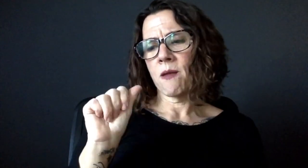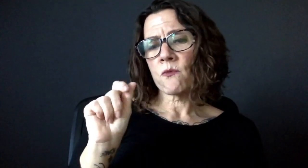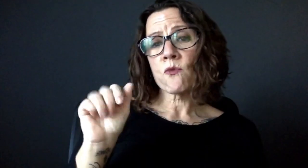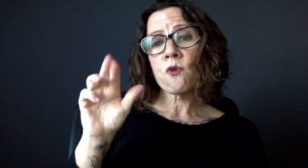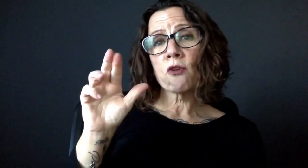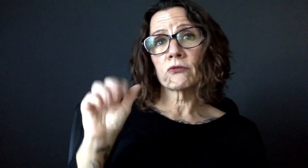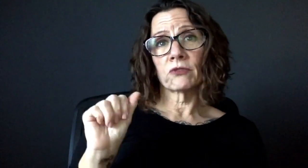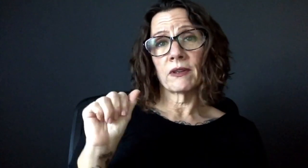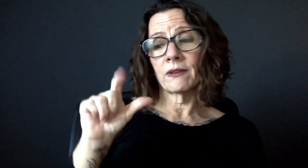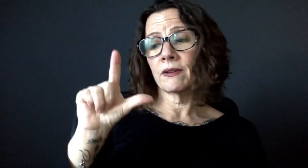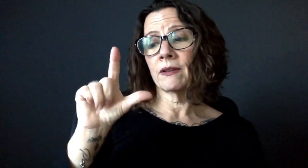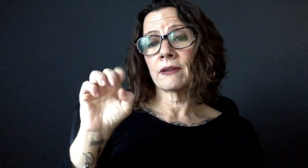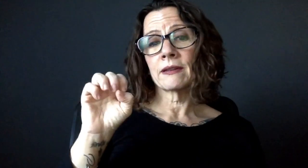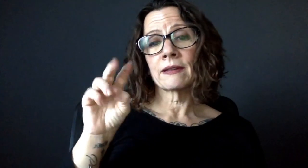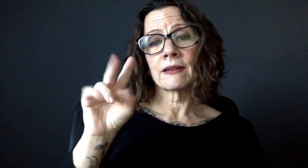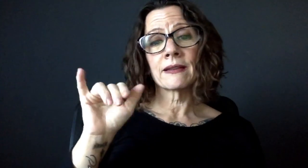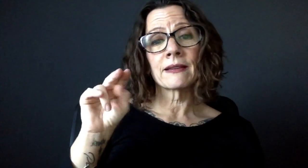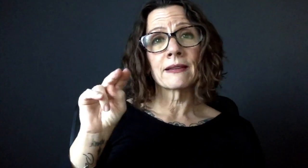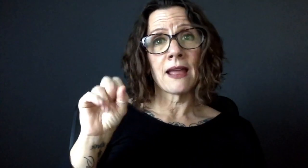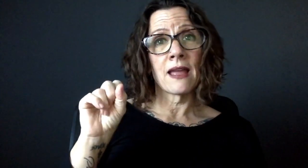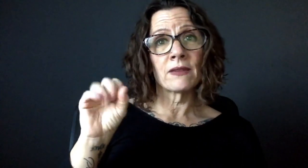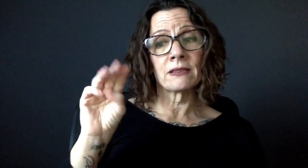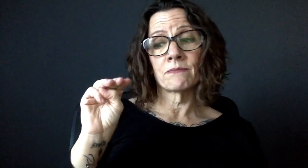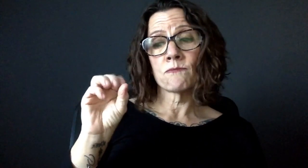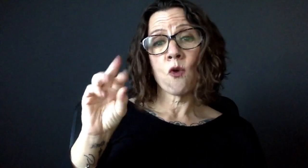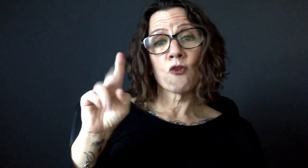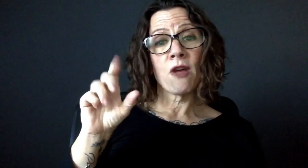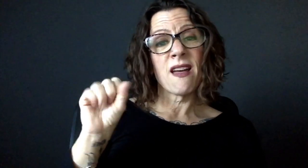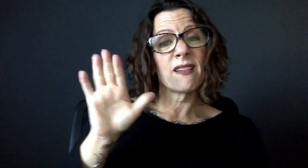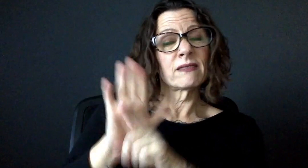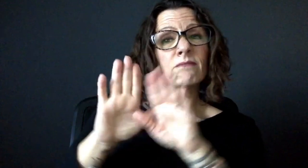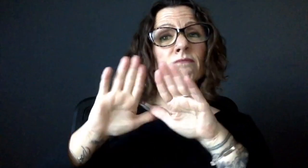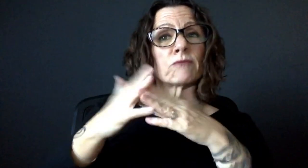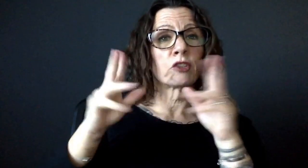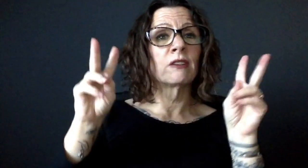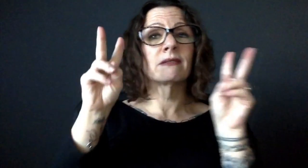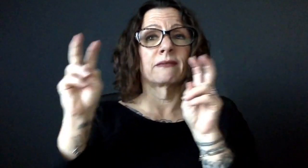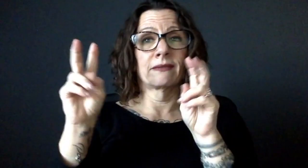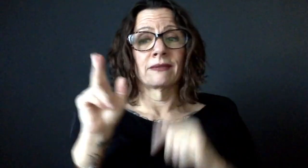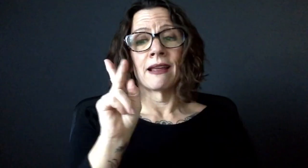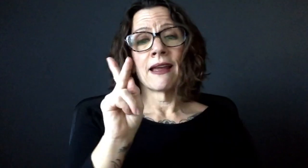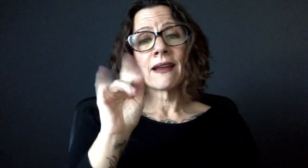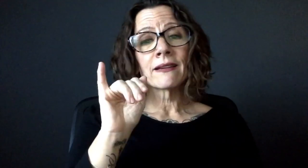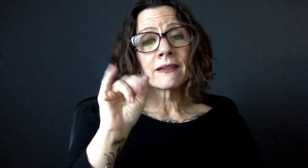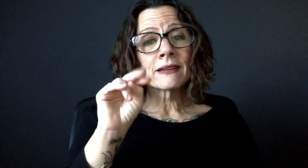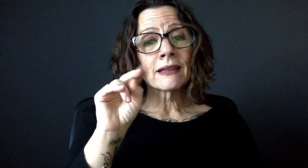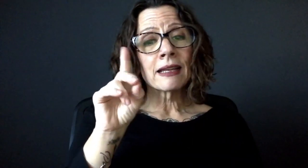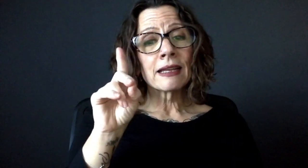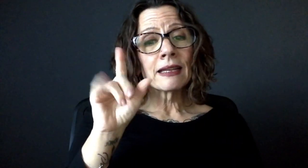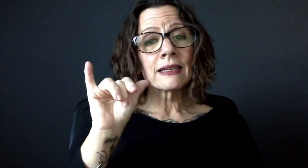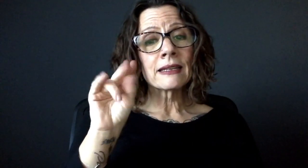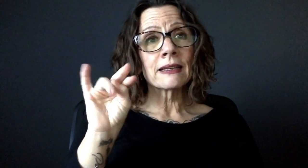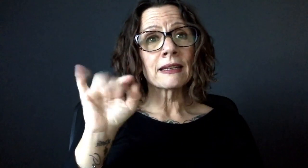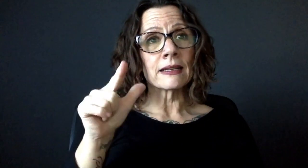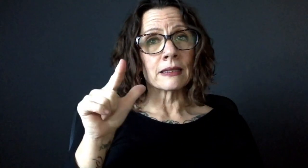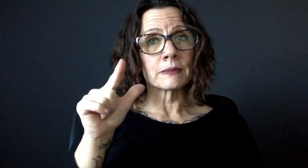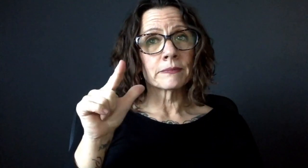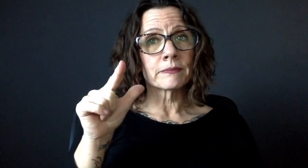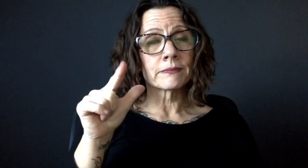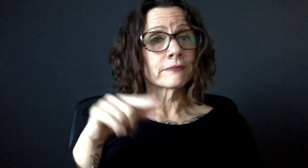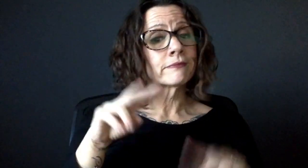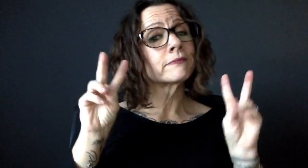Aurora Levins Morales’ book Kindling: